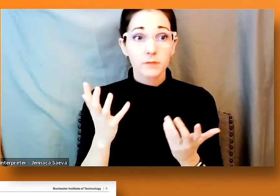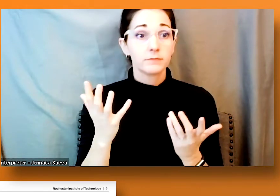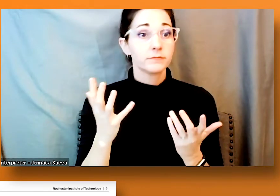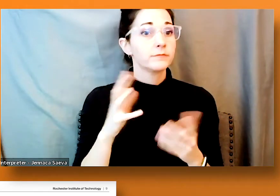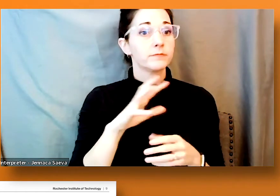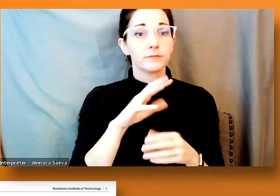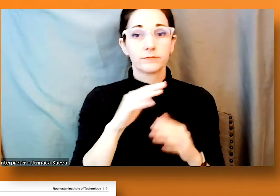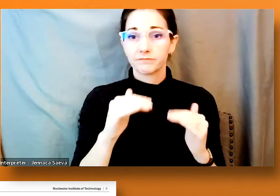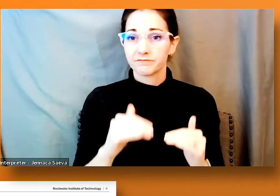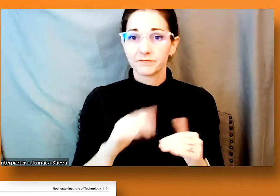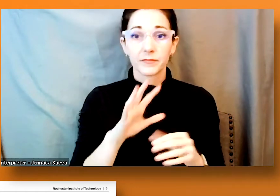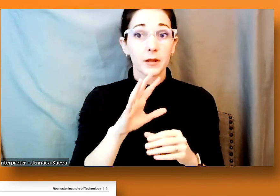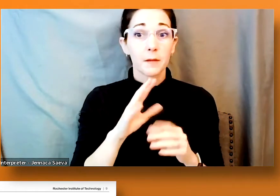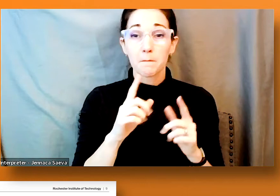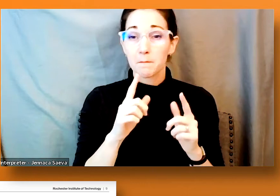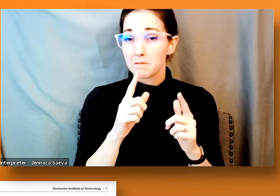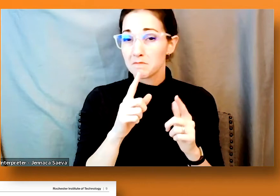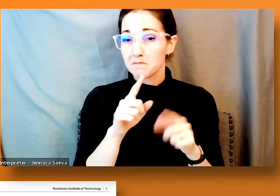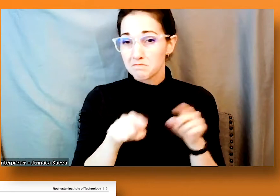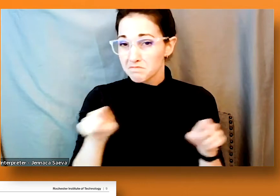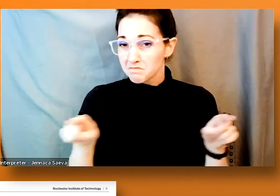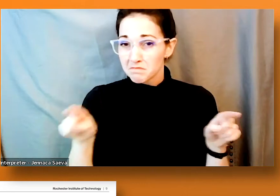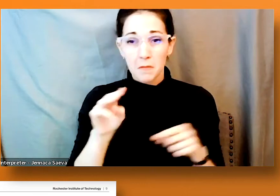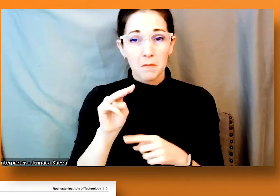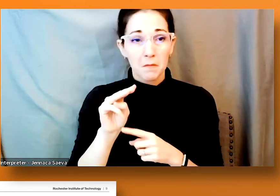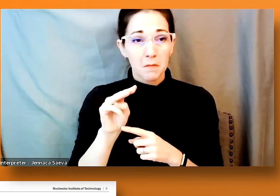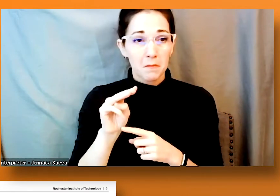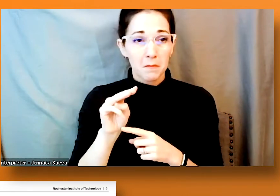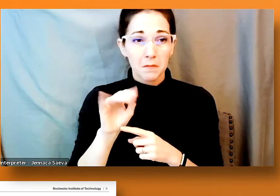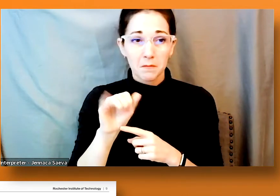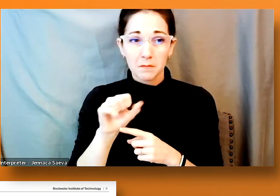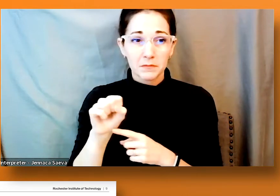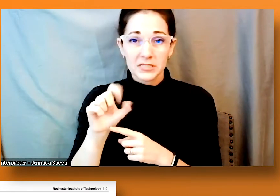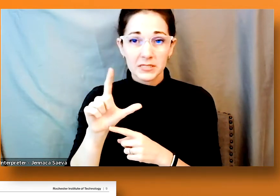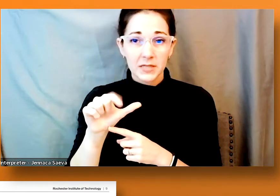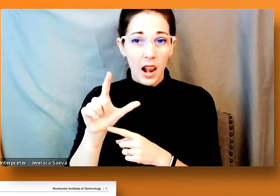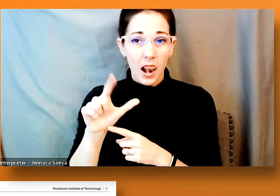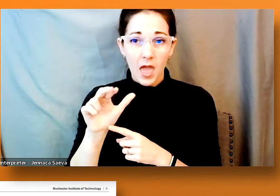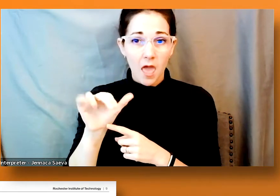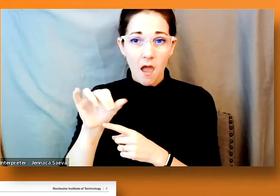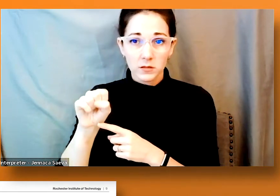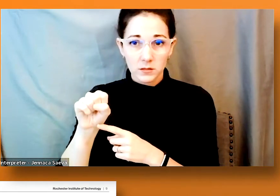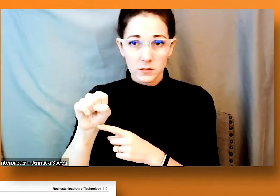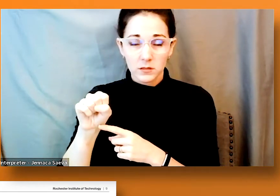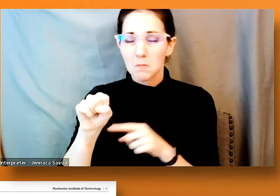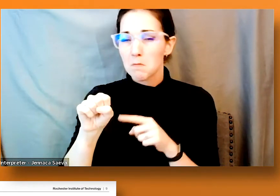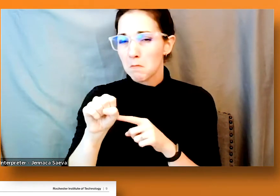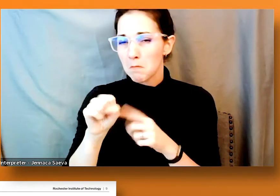and then miscellaneous. The miscellaneous could include